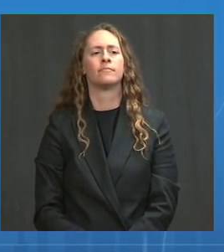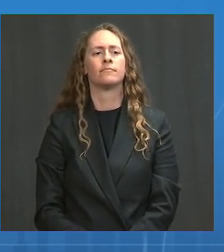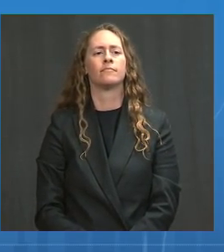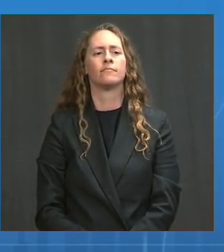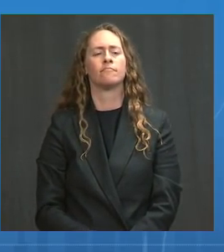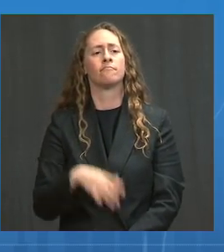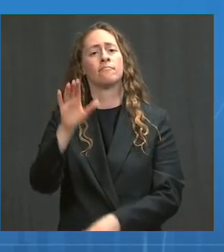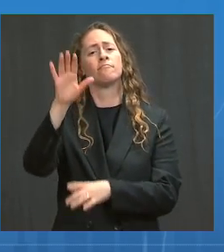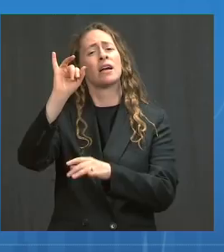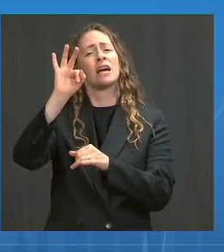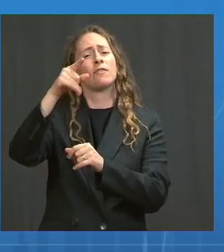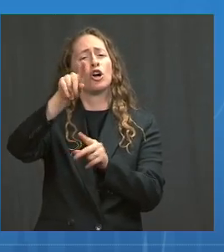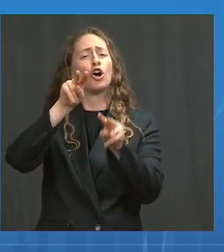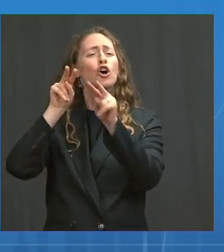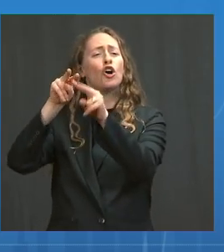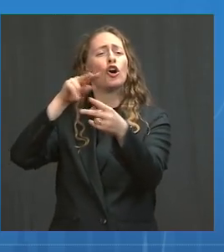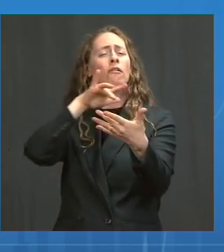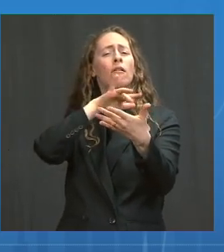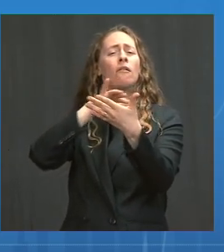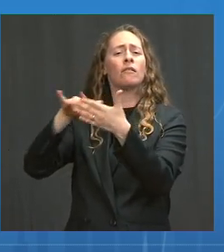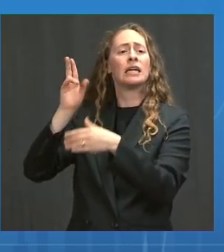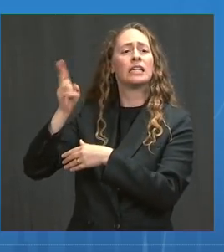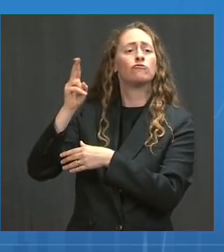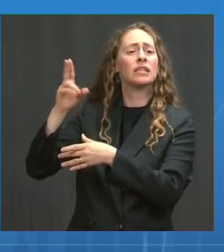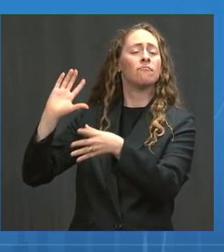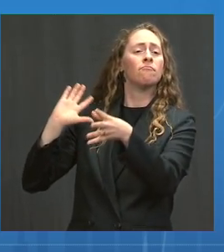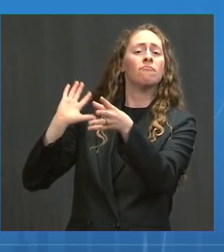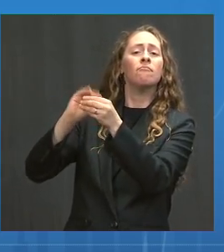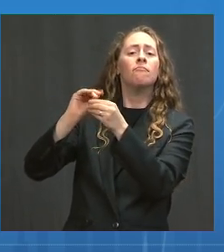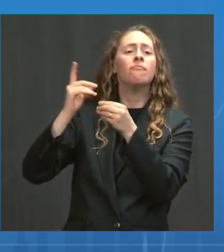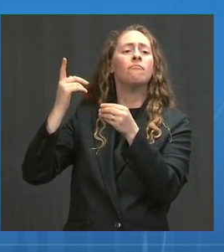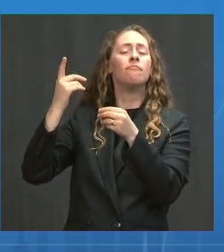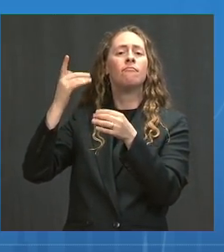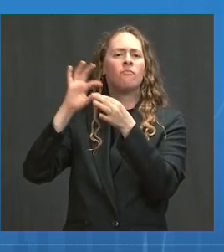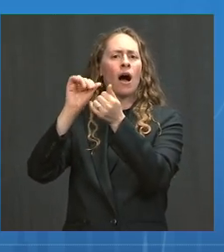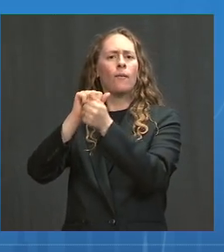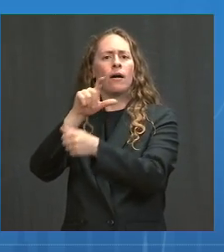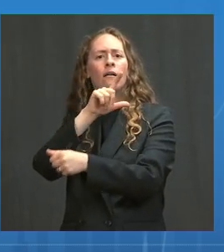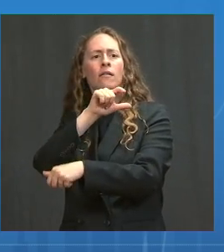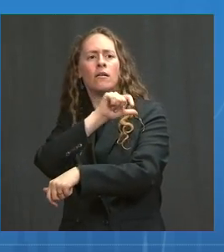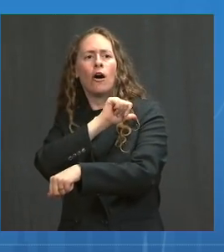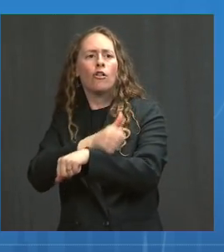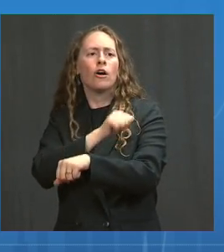they use for a wide range of emergency approval of interventions,